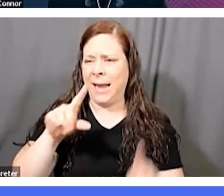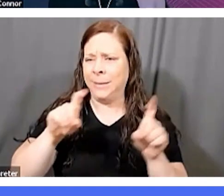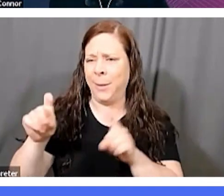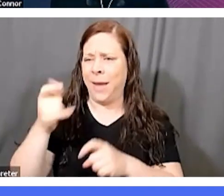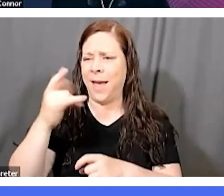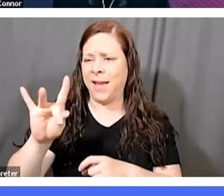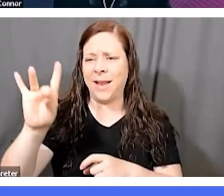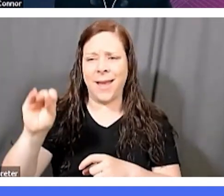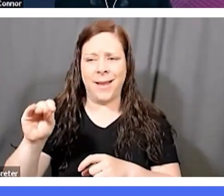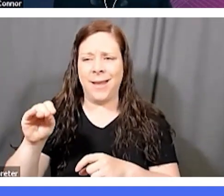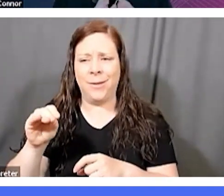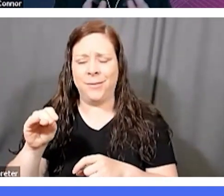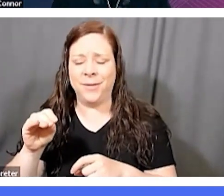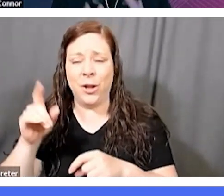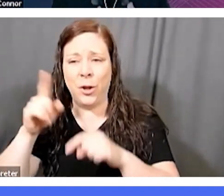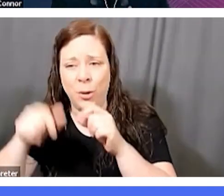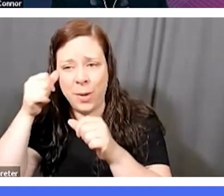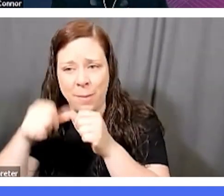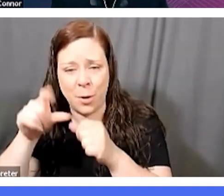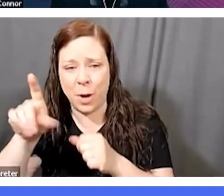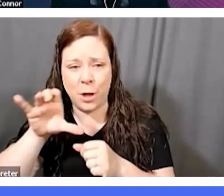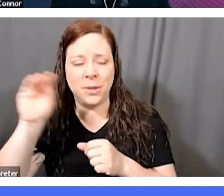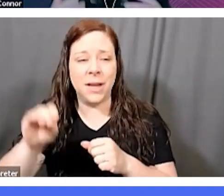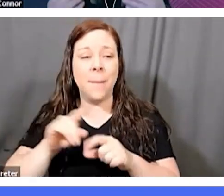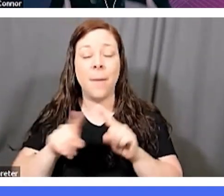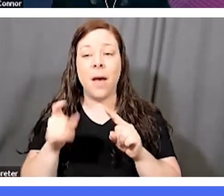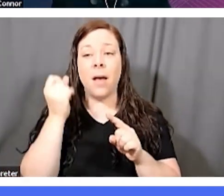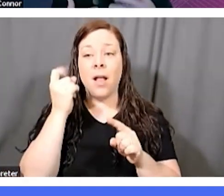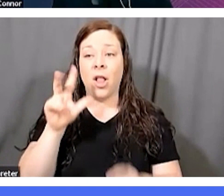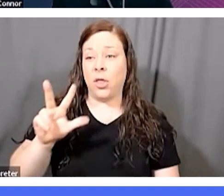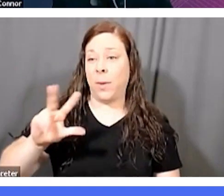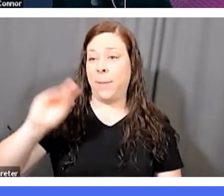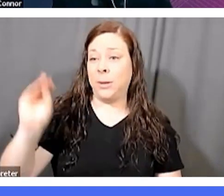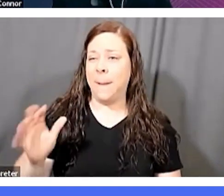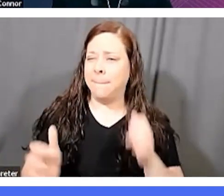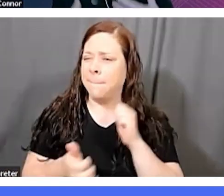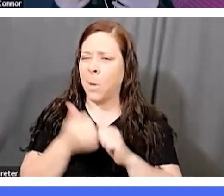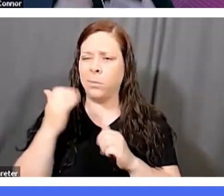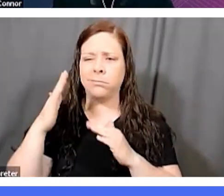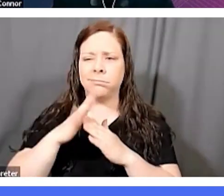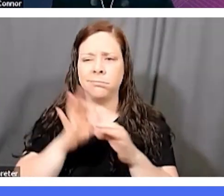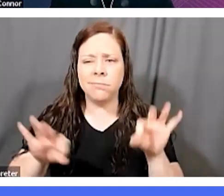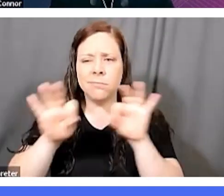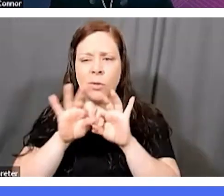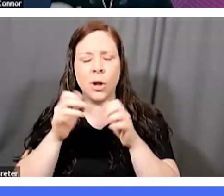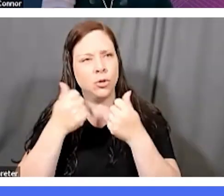But we can do is say that 3%, that's most important. Let's reflect on that often, let's apply it